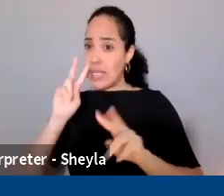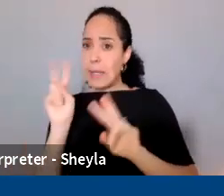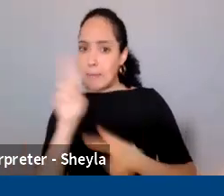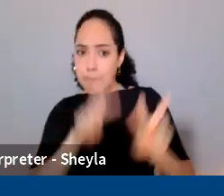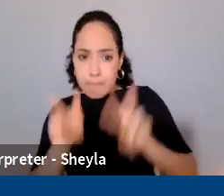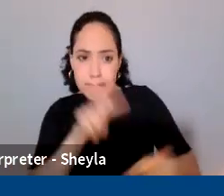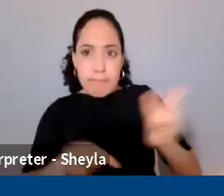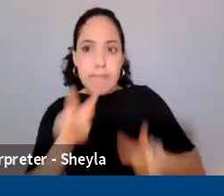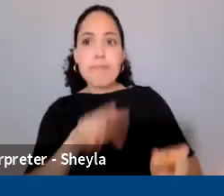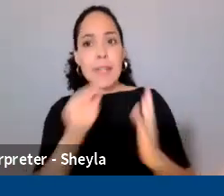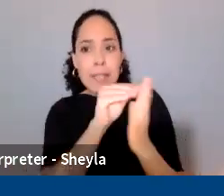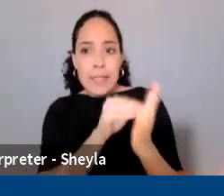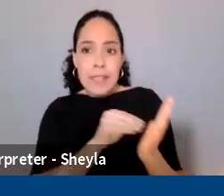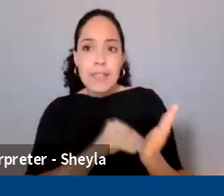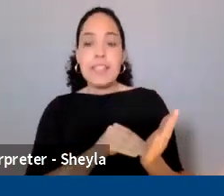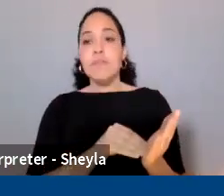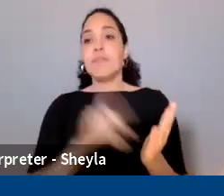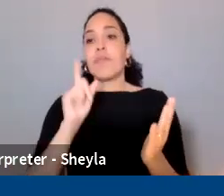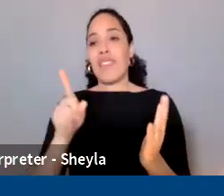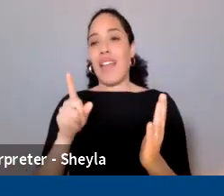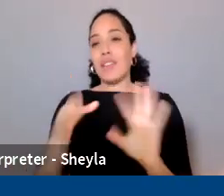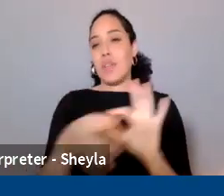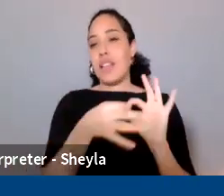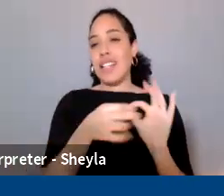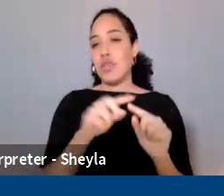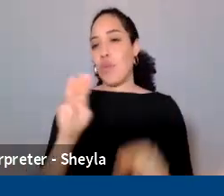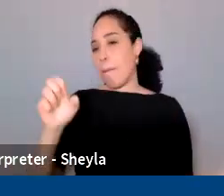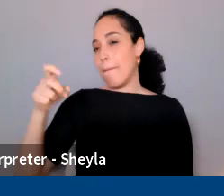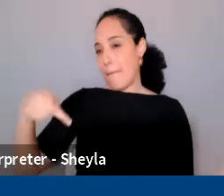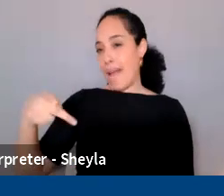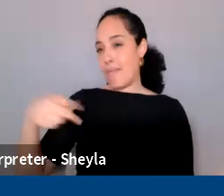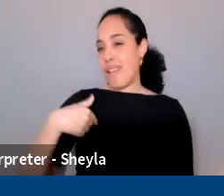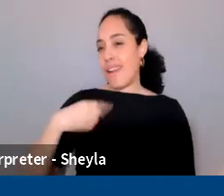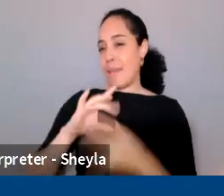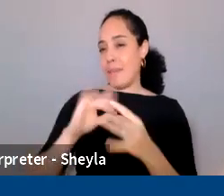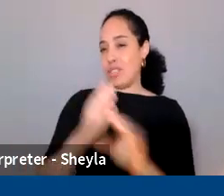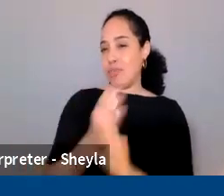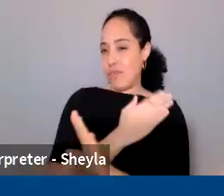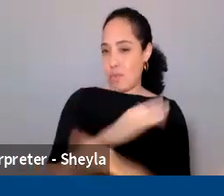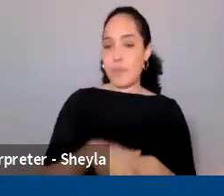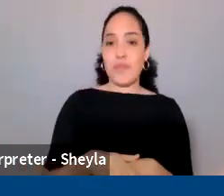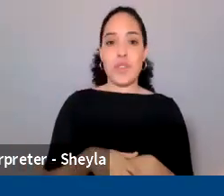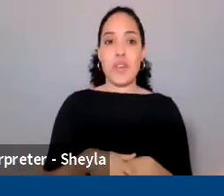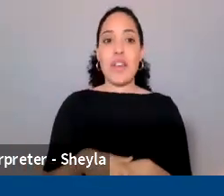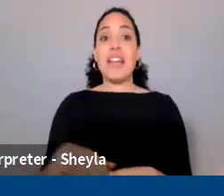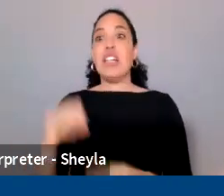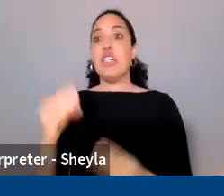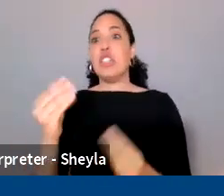um and this is hydrologists and soil scientists and recreation specialists just